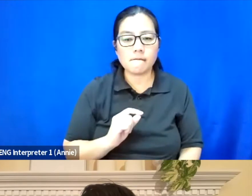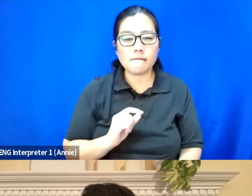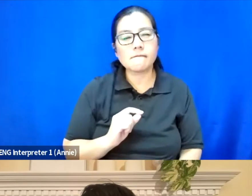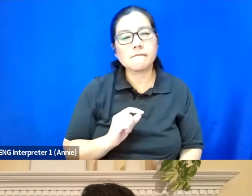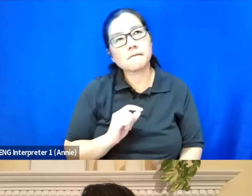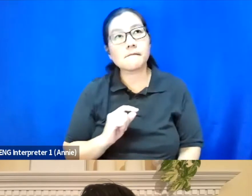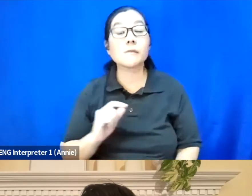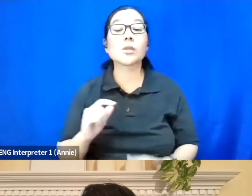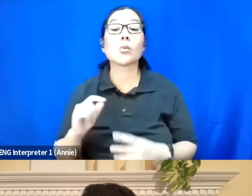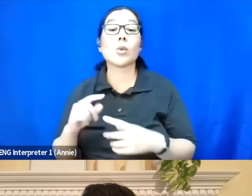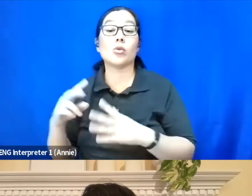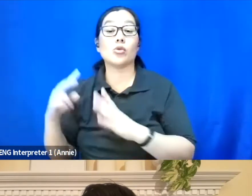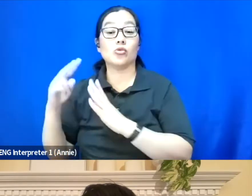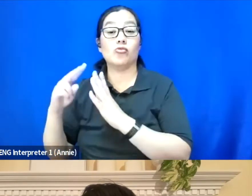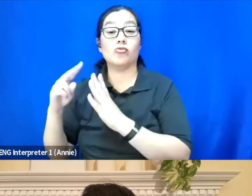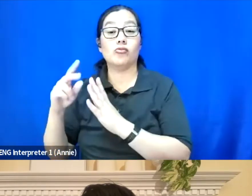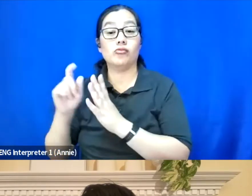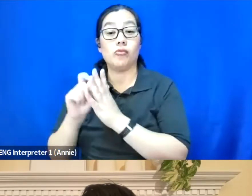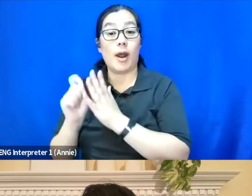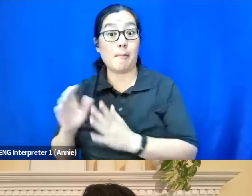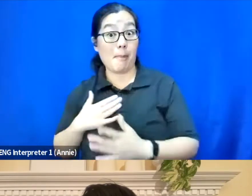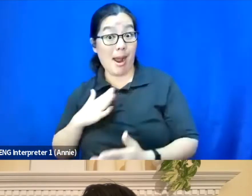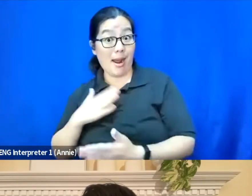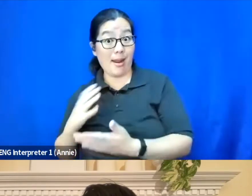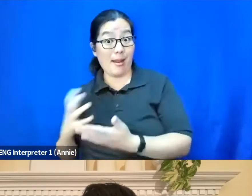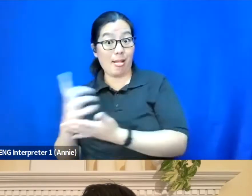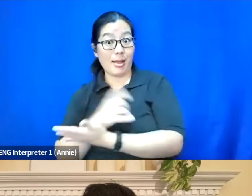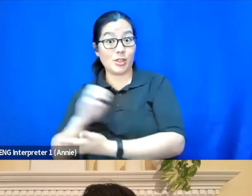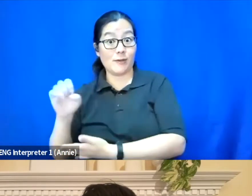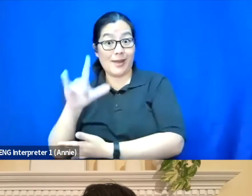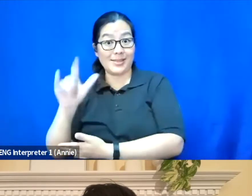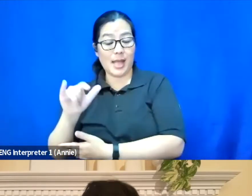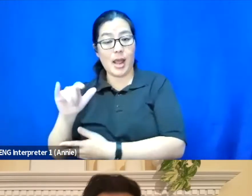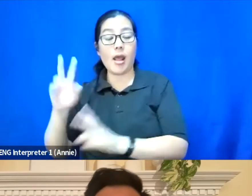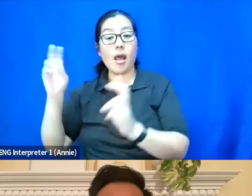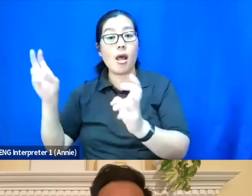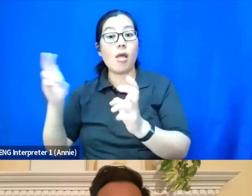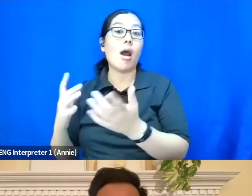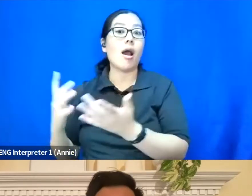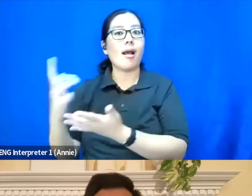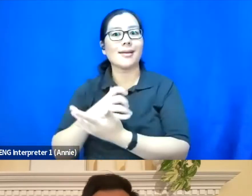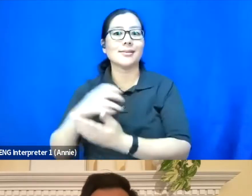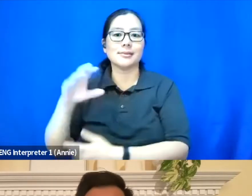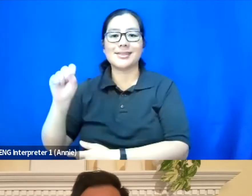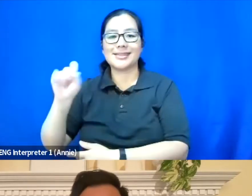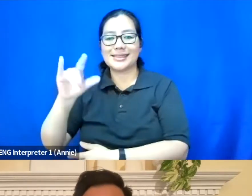But, yeah, I really connected with the zine element of Year of the Tiger.